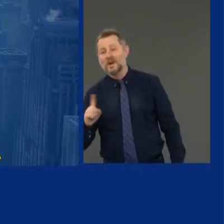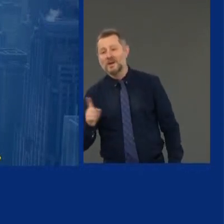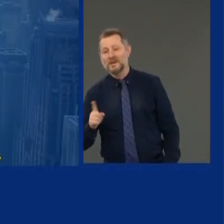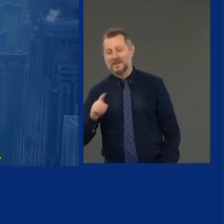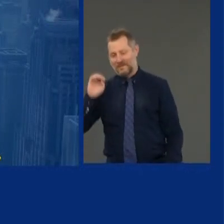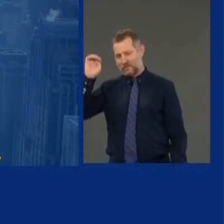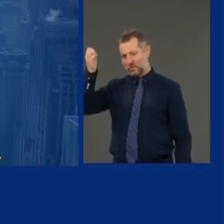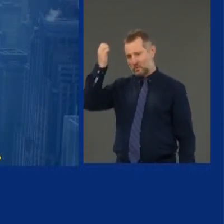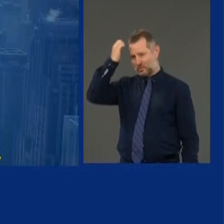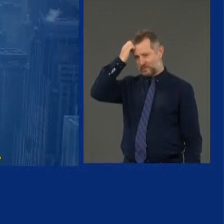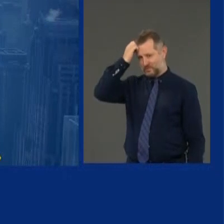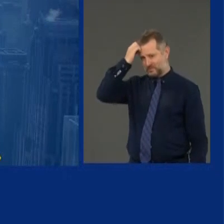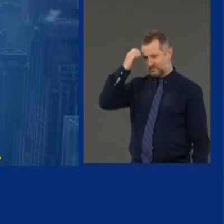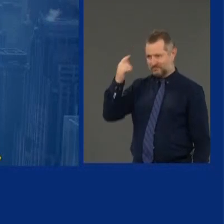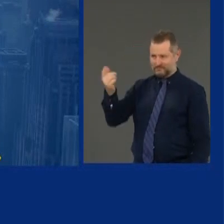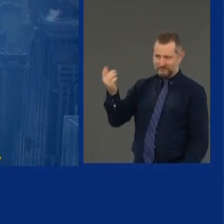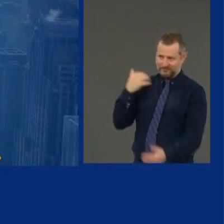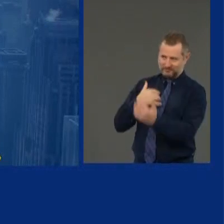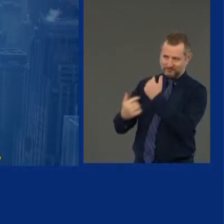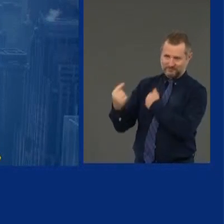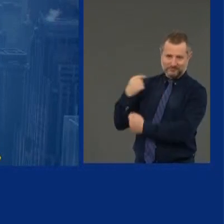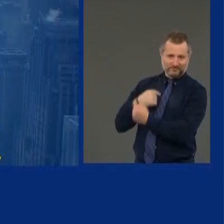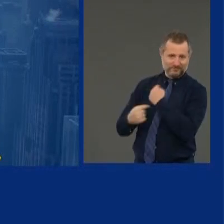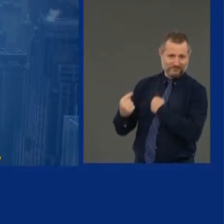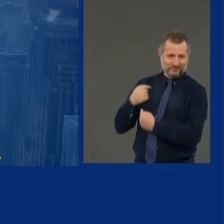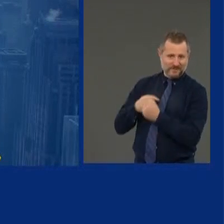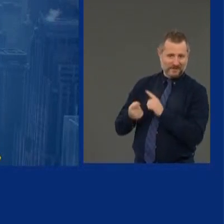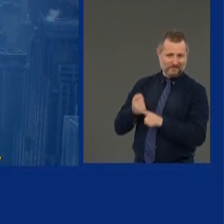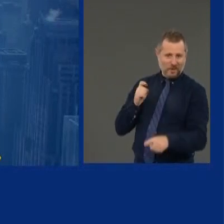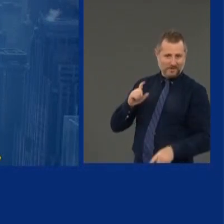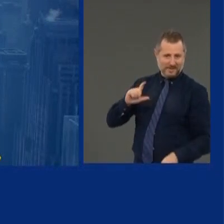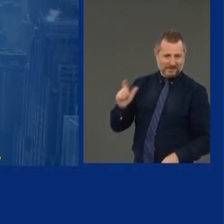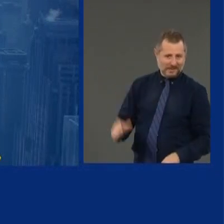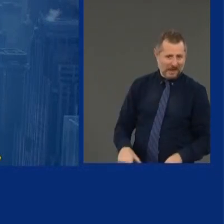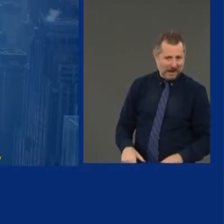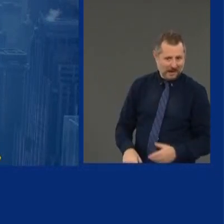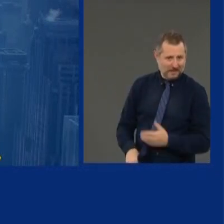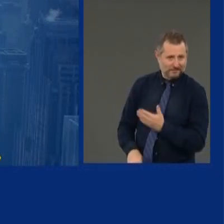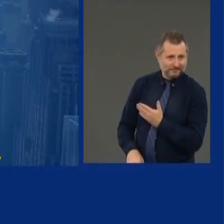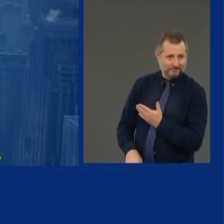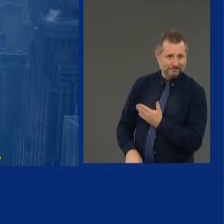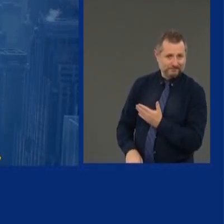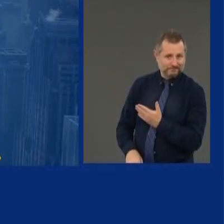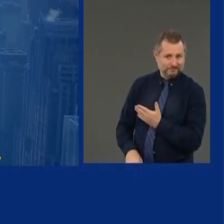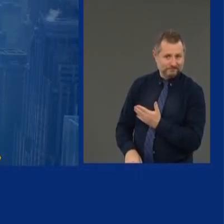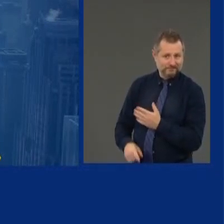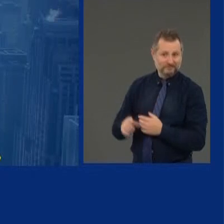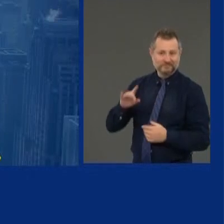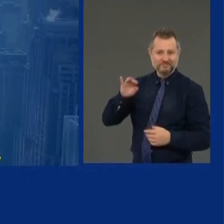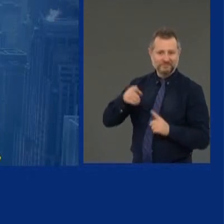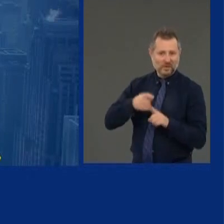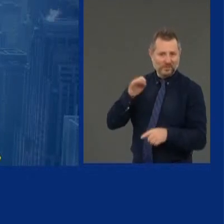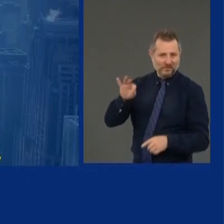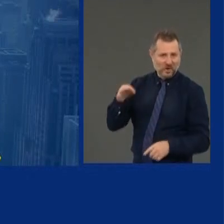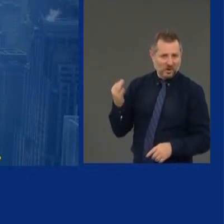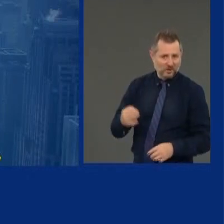MISTAKE. THE VIRUS CAME FROM EUROPE.